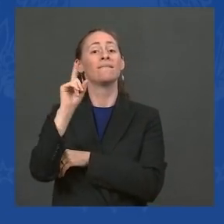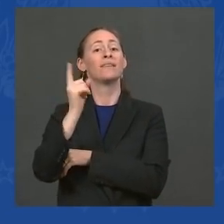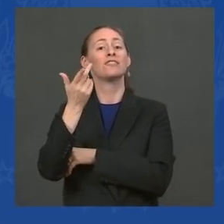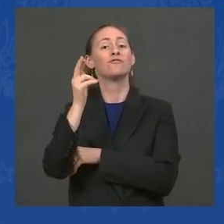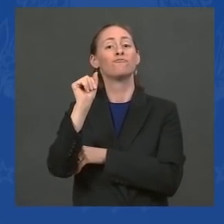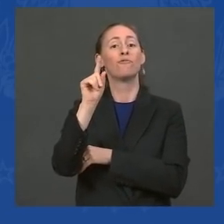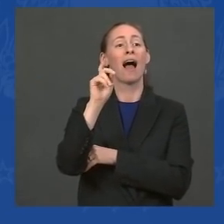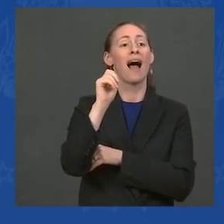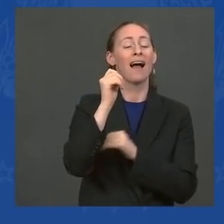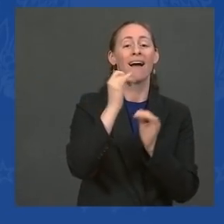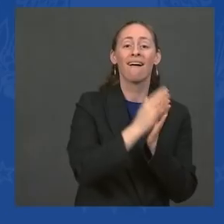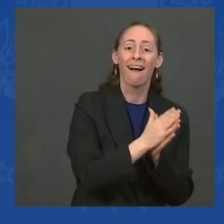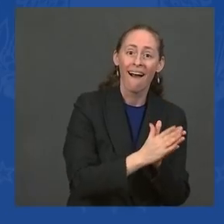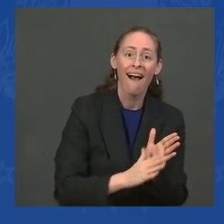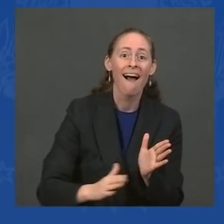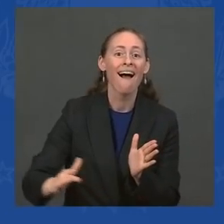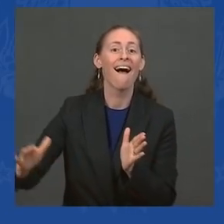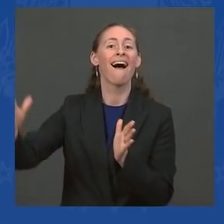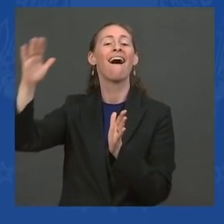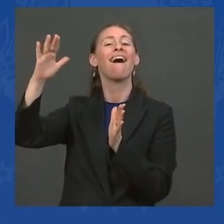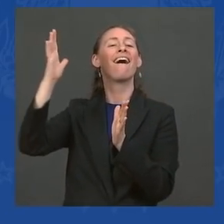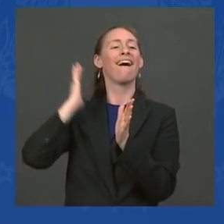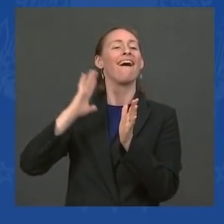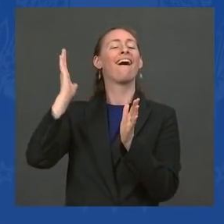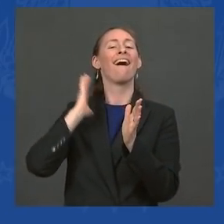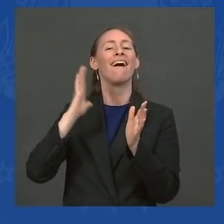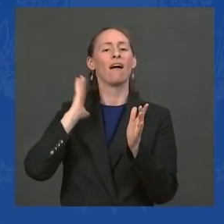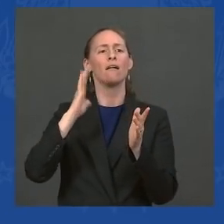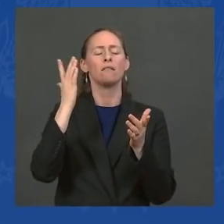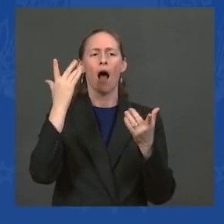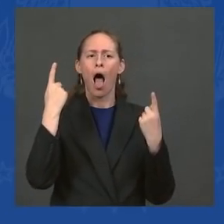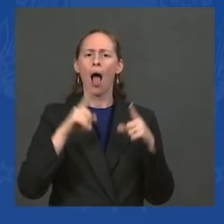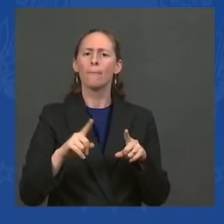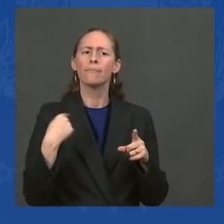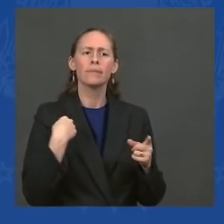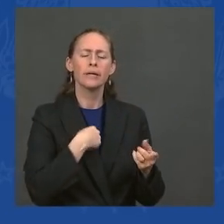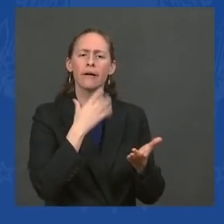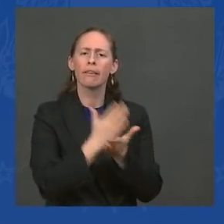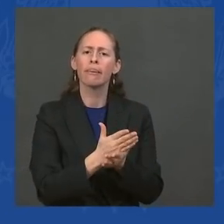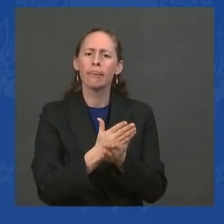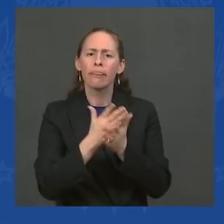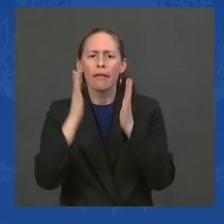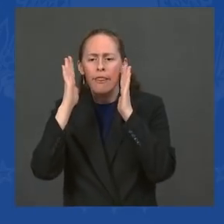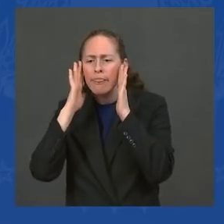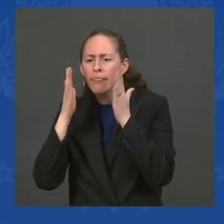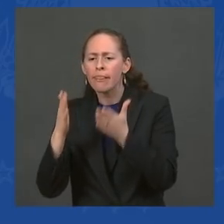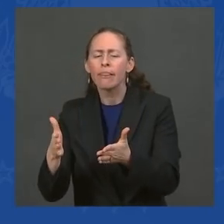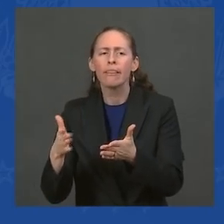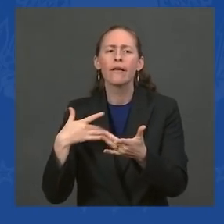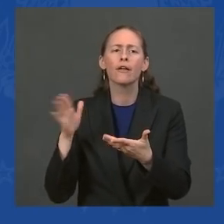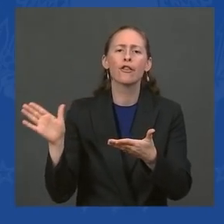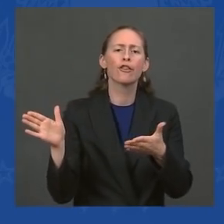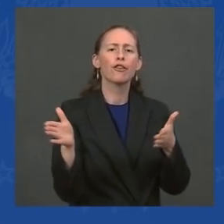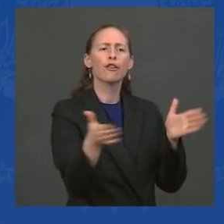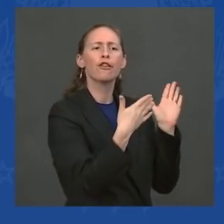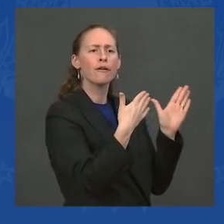we sort of stopped investing in our people. Our infrastructure has fallen from the best in the world. According to the World Economic Forum,